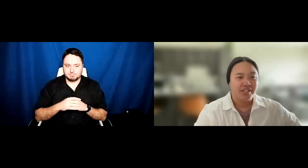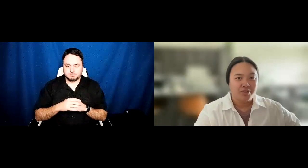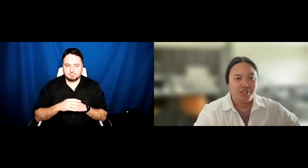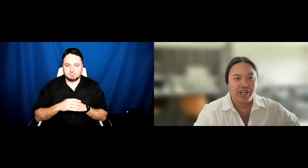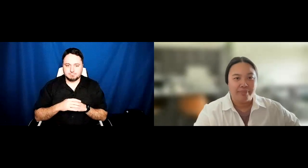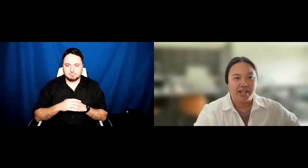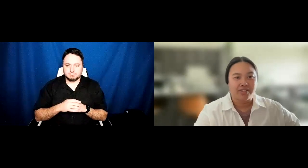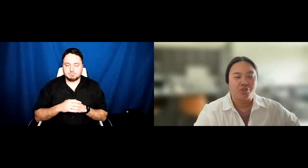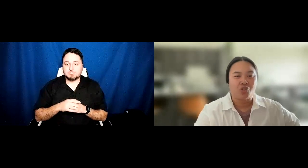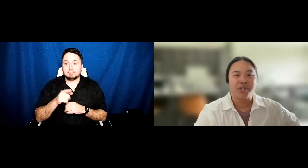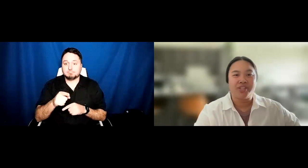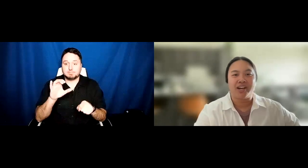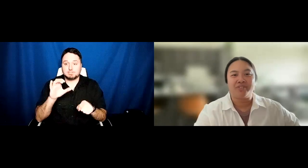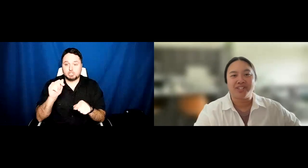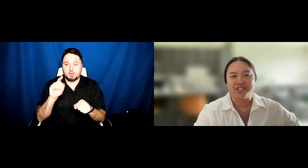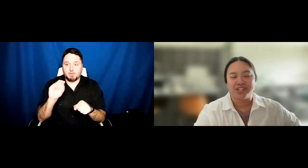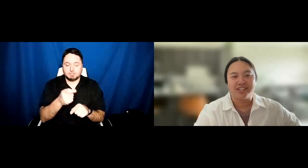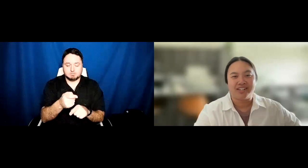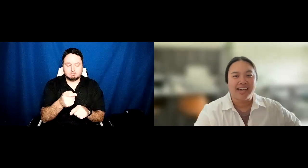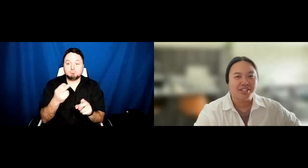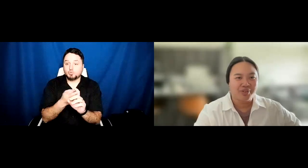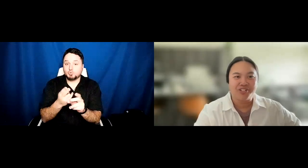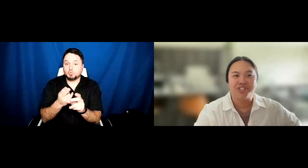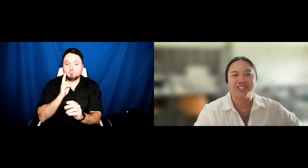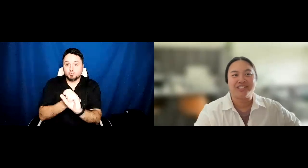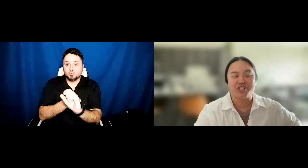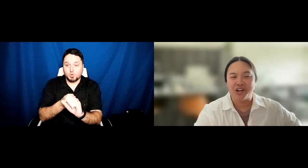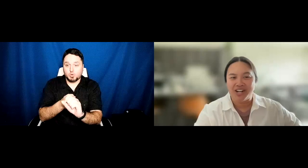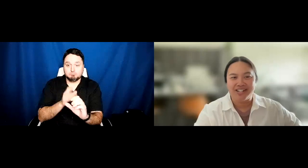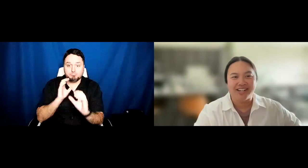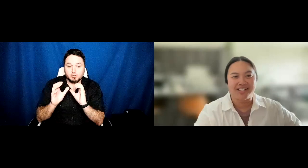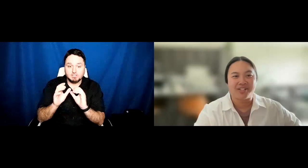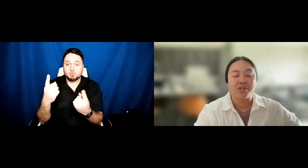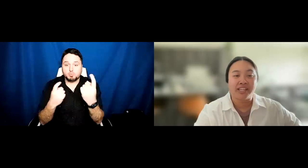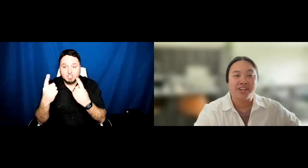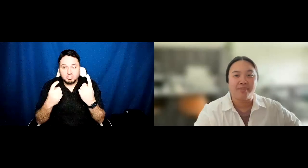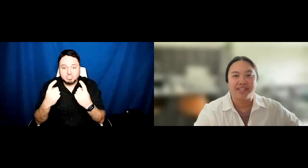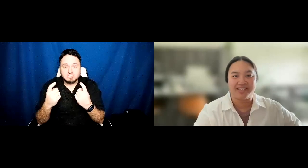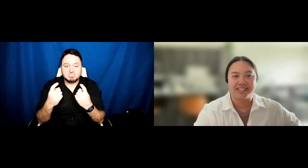Please use the chat box to join the conversation, ask questions, share ideas, or leave comments.